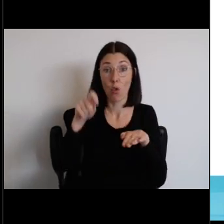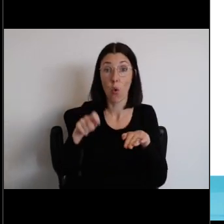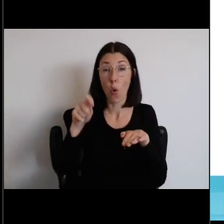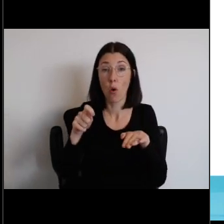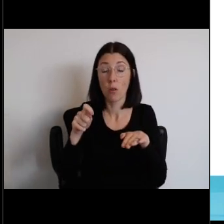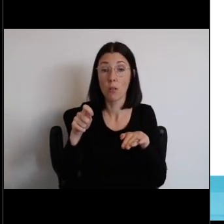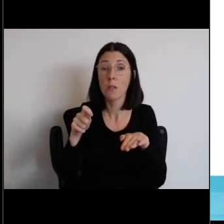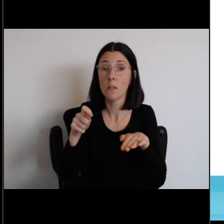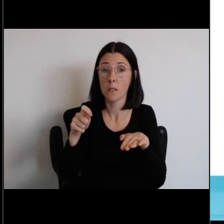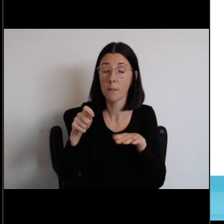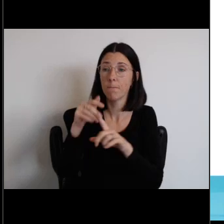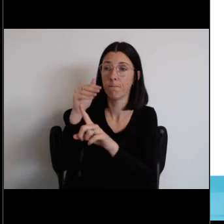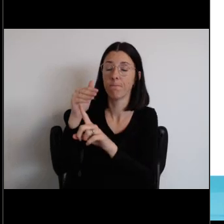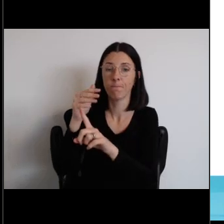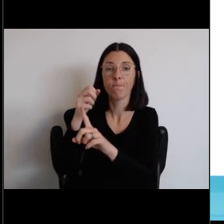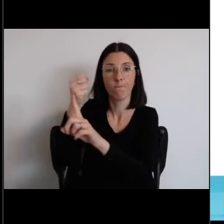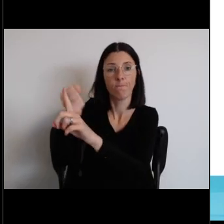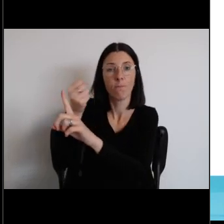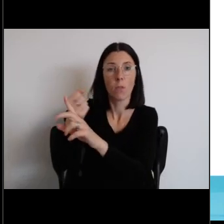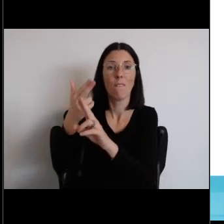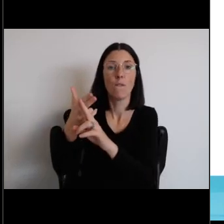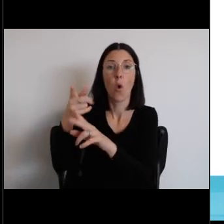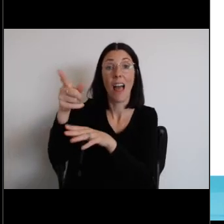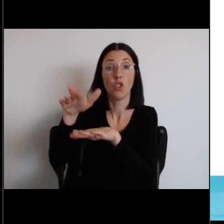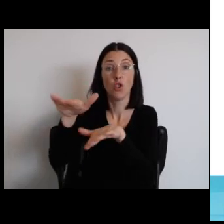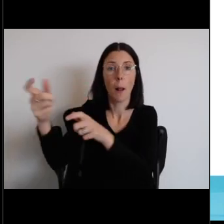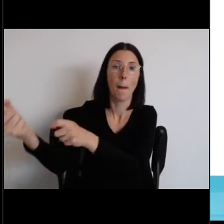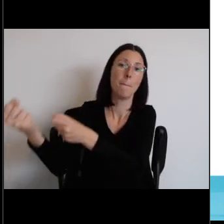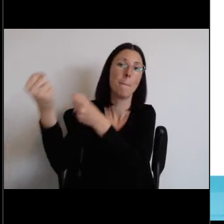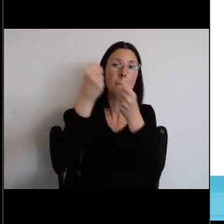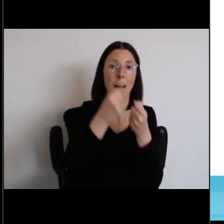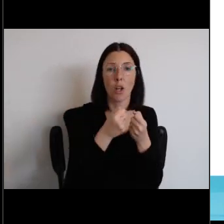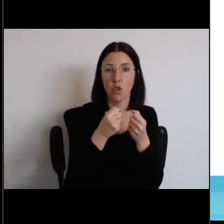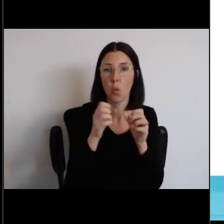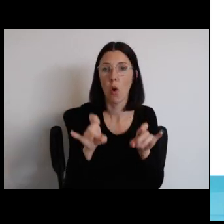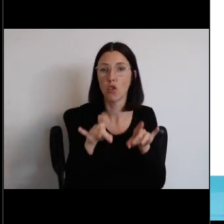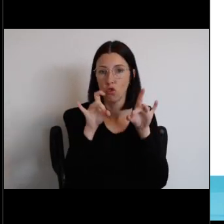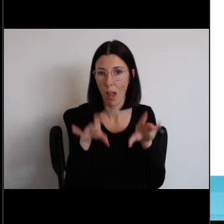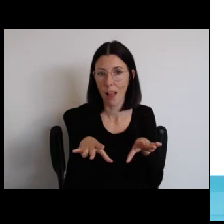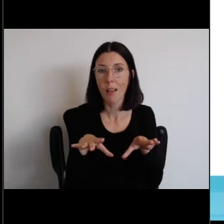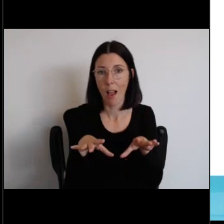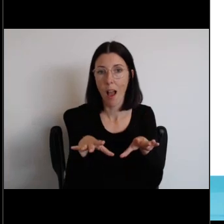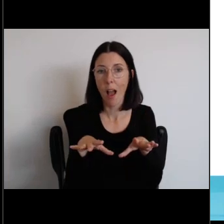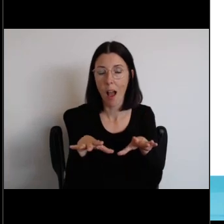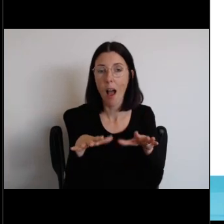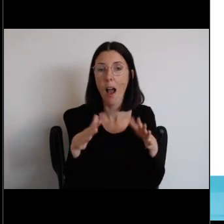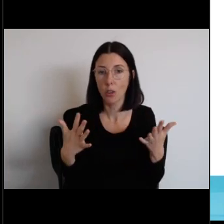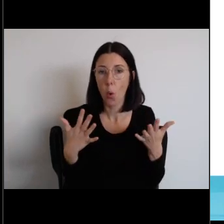parenting proceedings around their care and um what arrangements are appropriate for them can